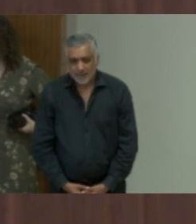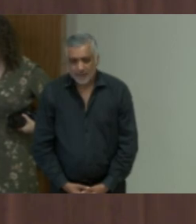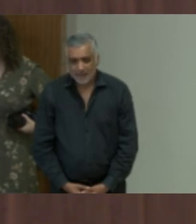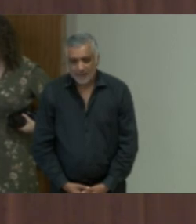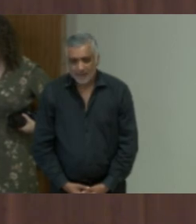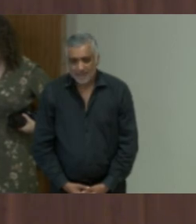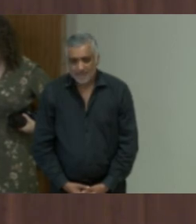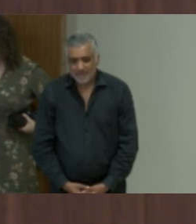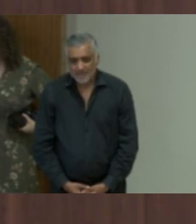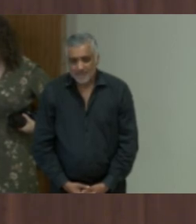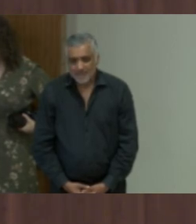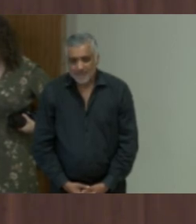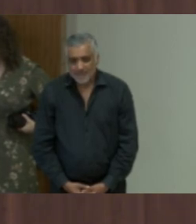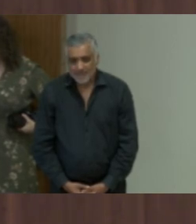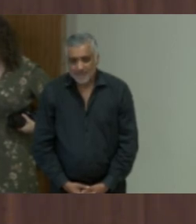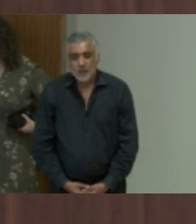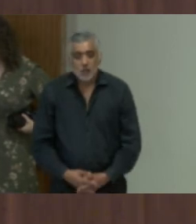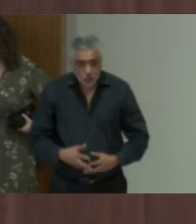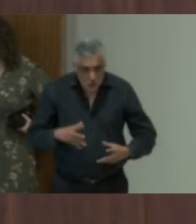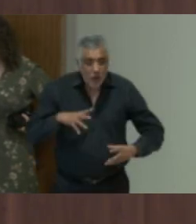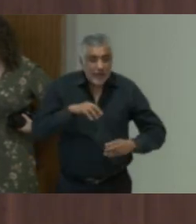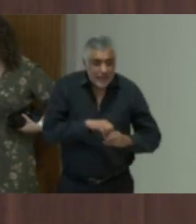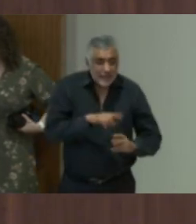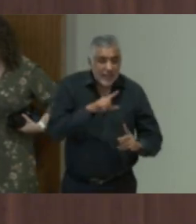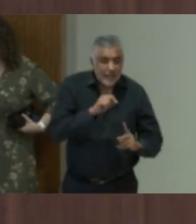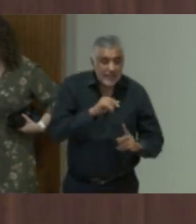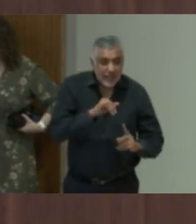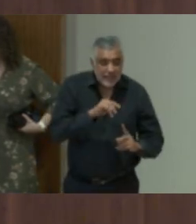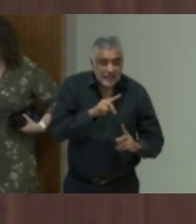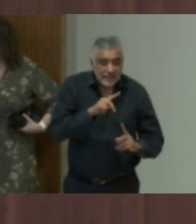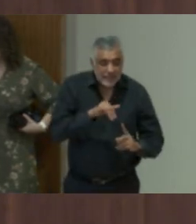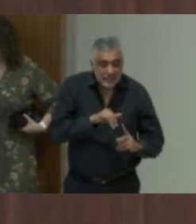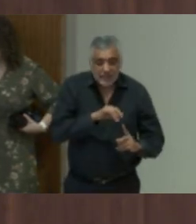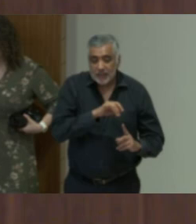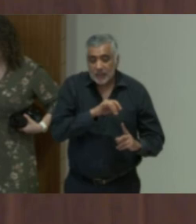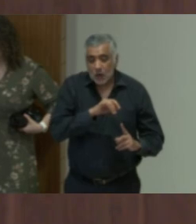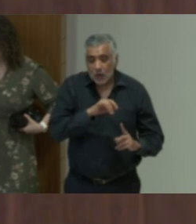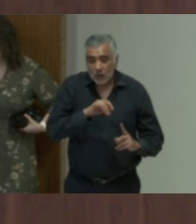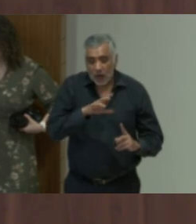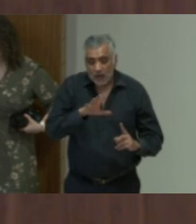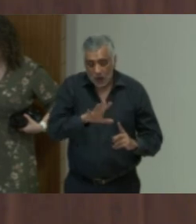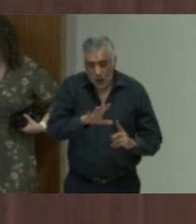within the laity, and in the territorial projects and questionnaires,